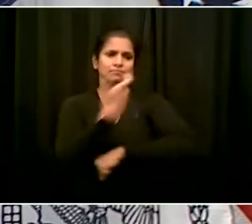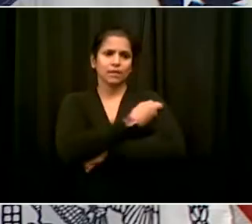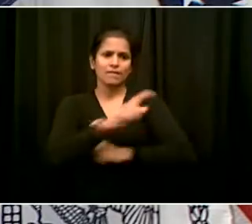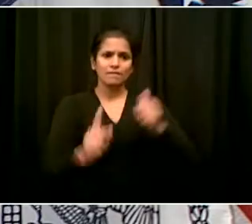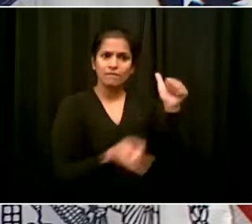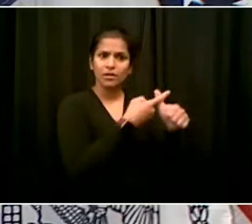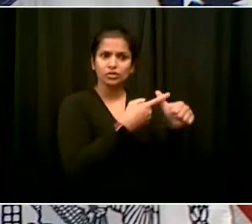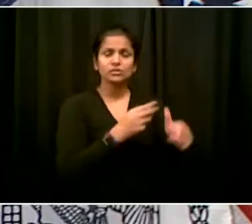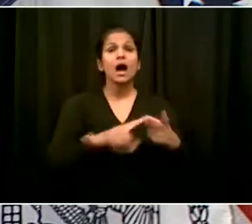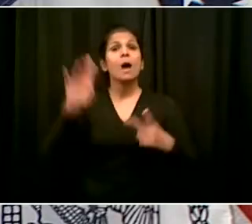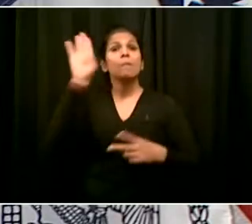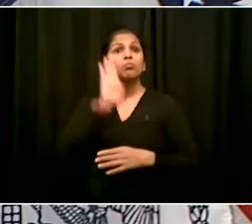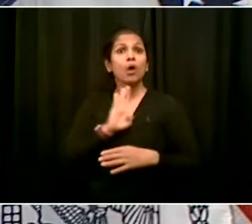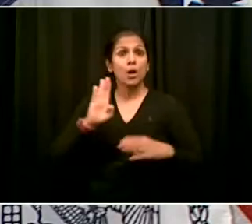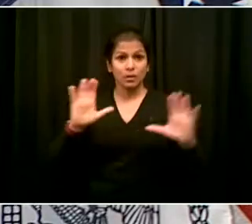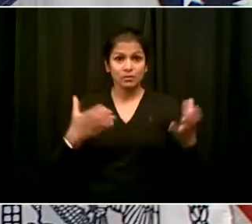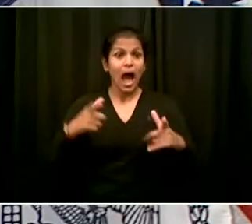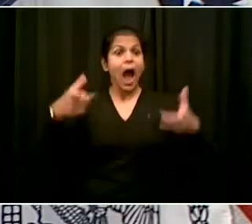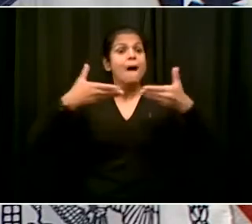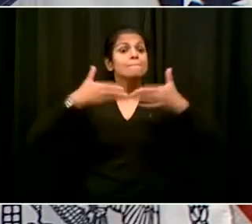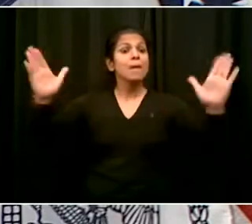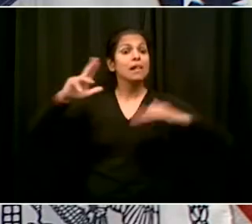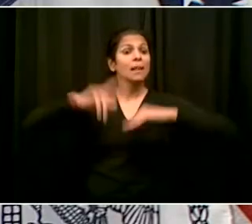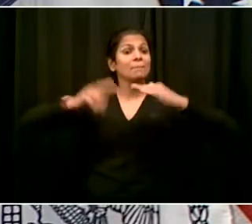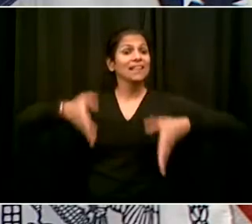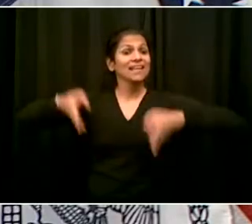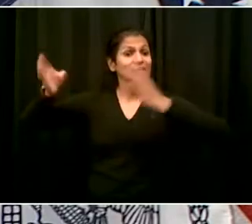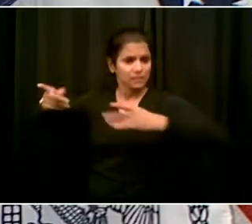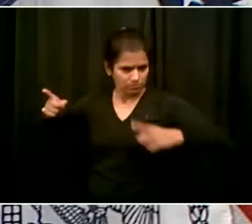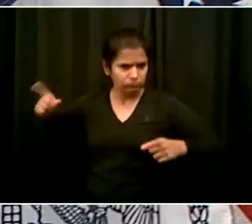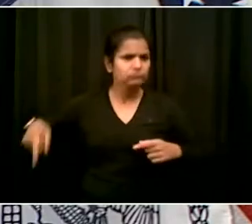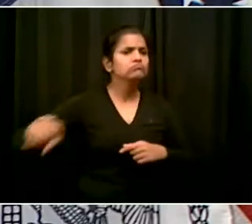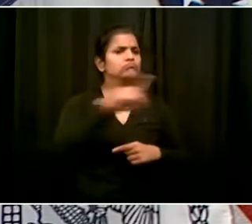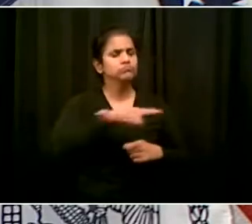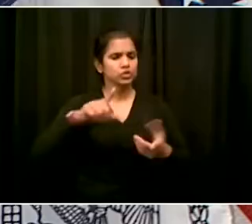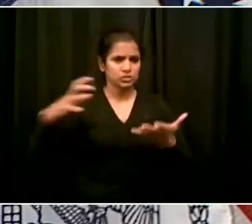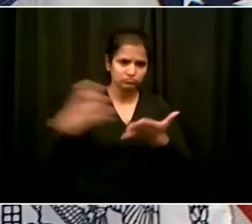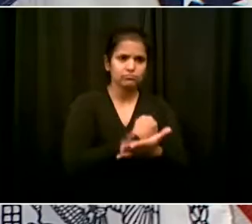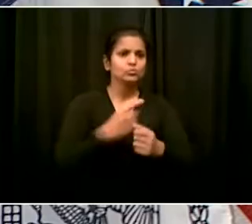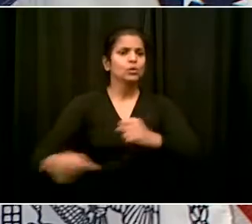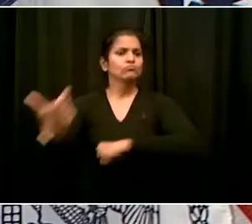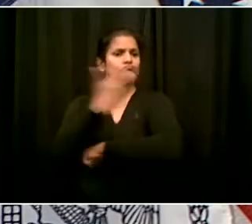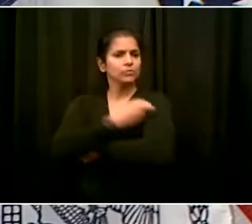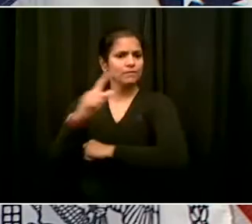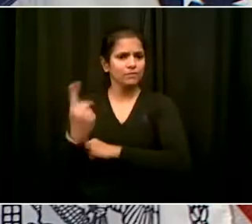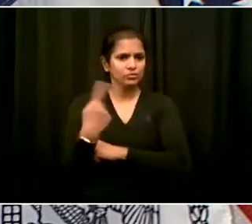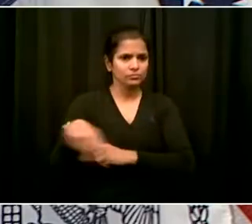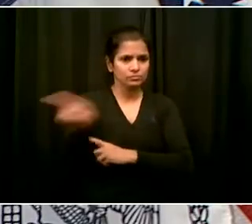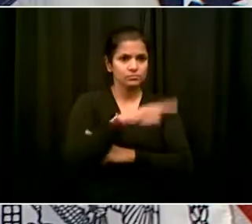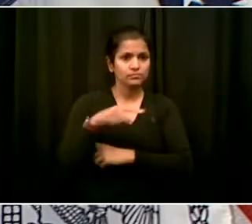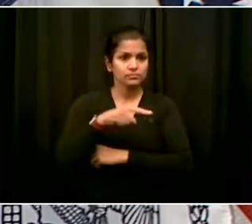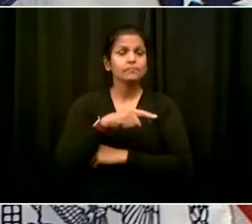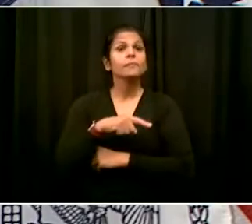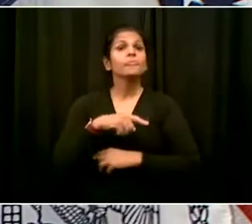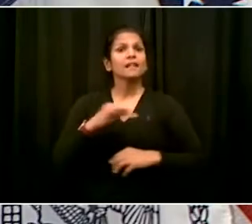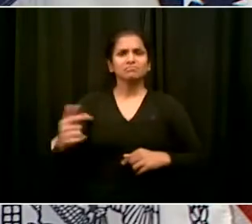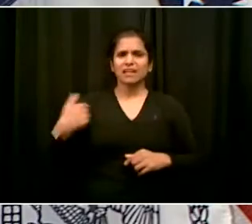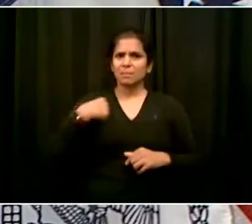TERMS OF VACCINE DISTRIBUTION, PPLIUBC HOUSING DESERVES PRIORITY. THE STATEMENT